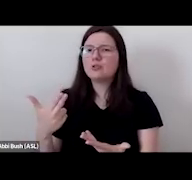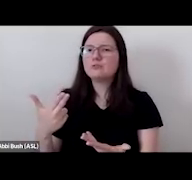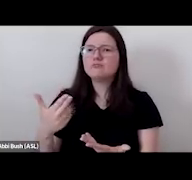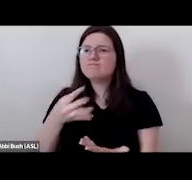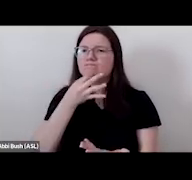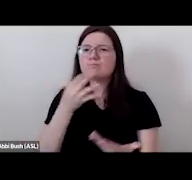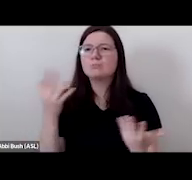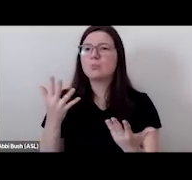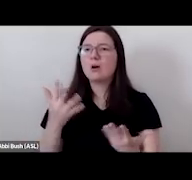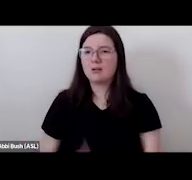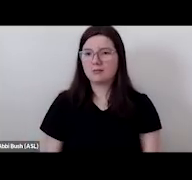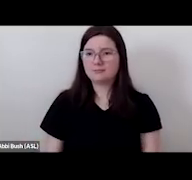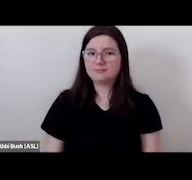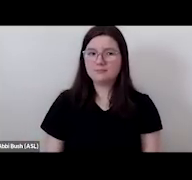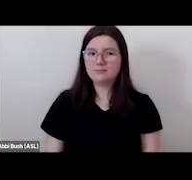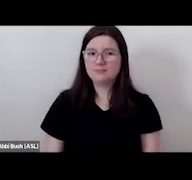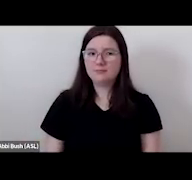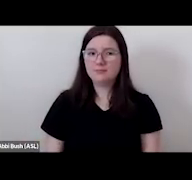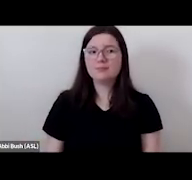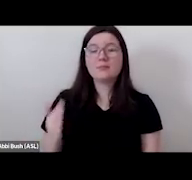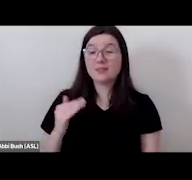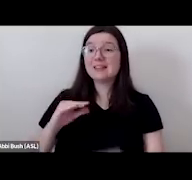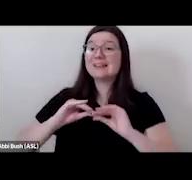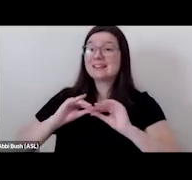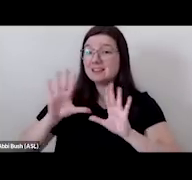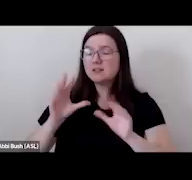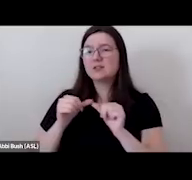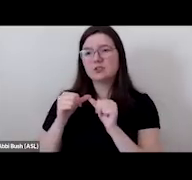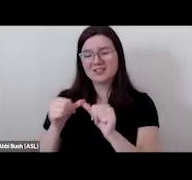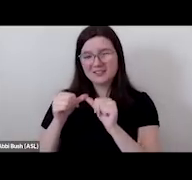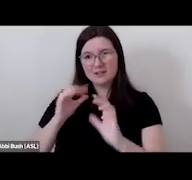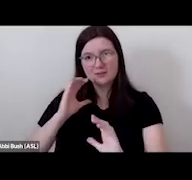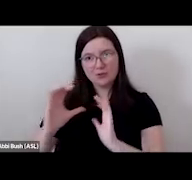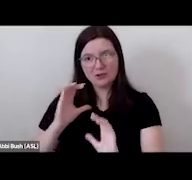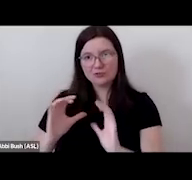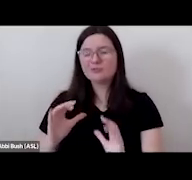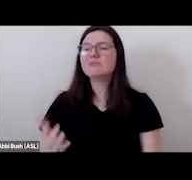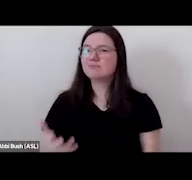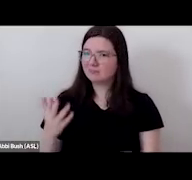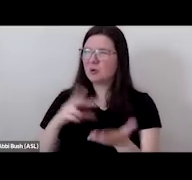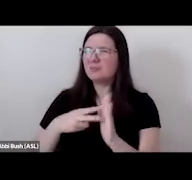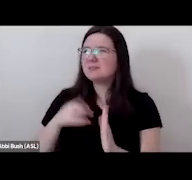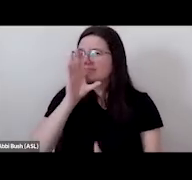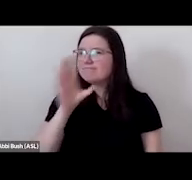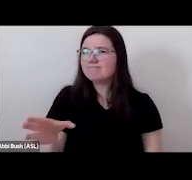Clear and consistent communication. So being direct with what you're asking of them,